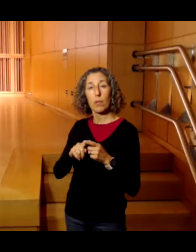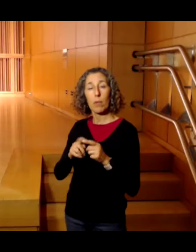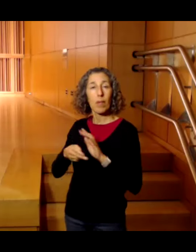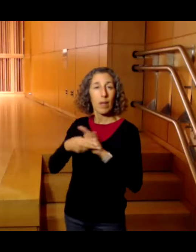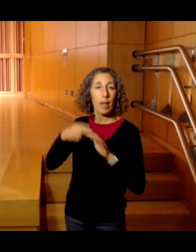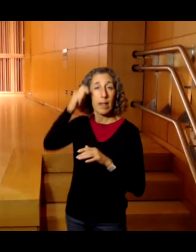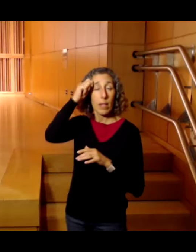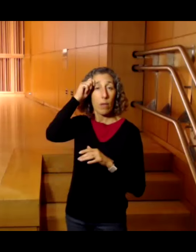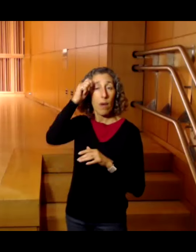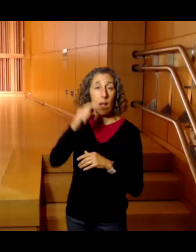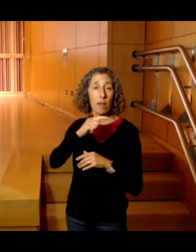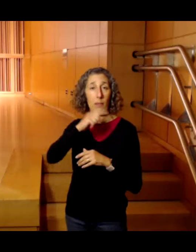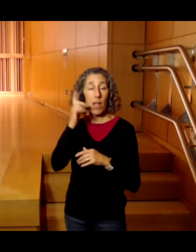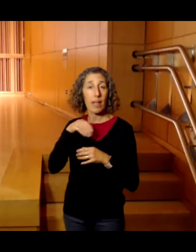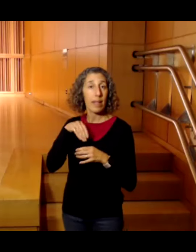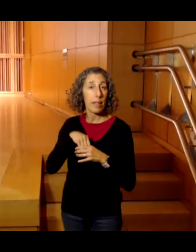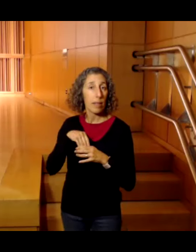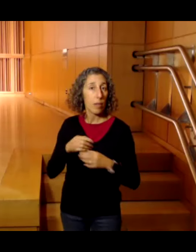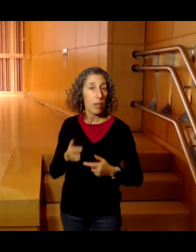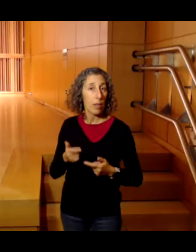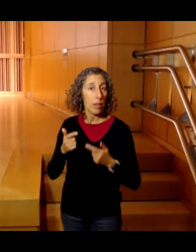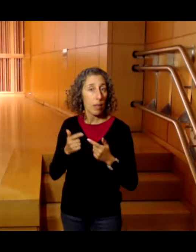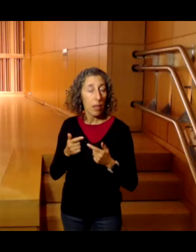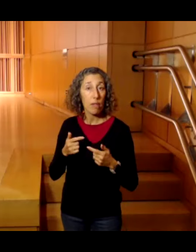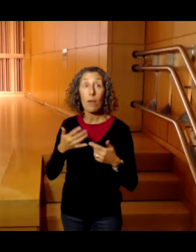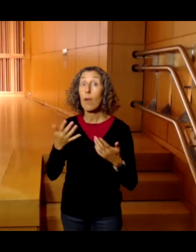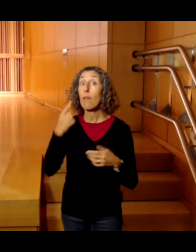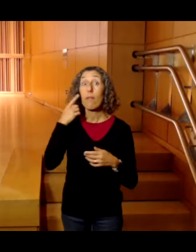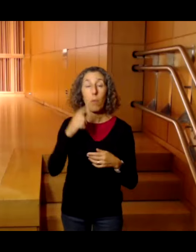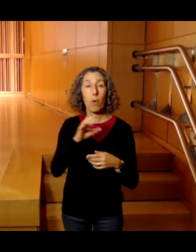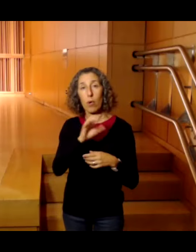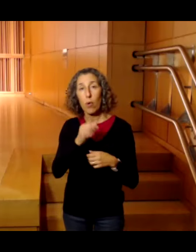as a second site for the co-production of the blackness of a text.